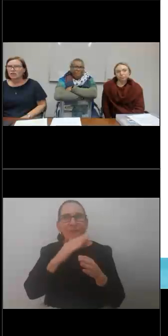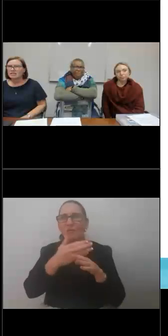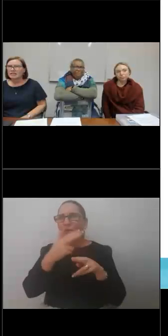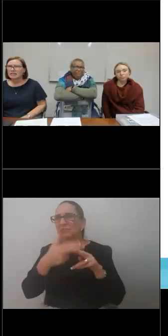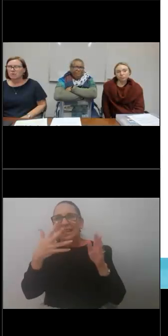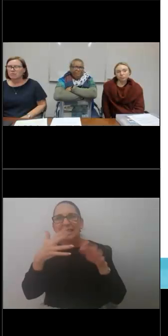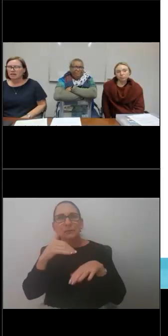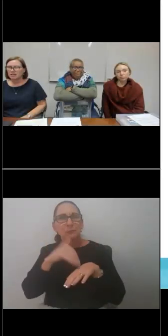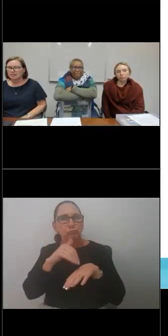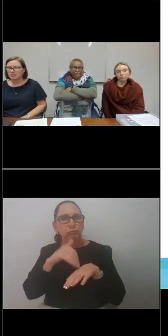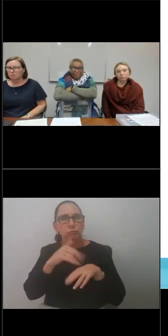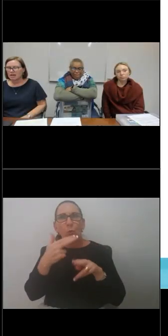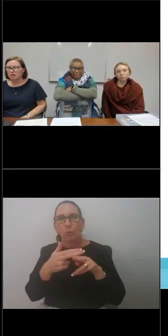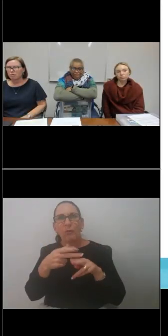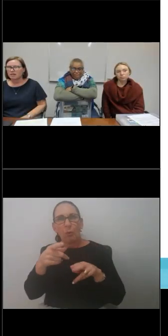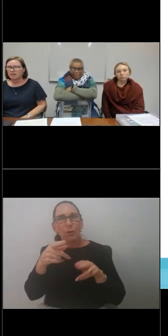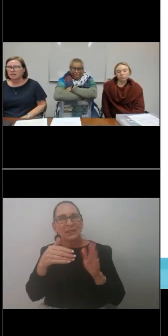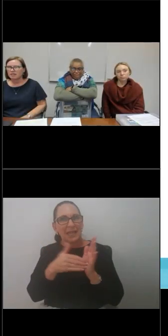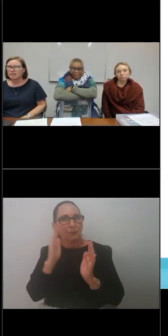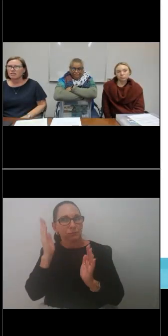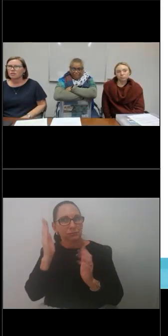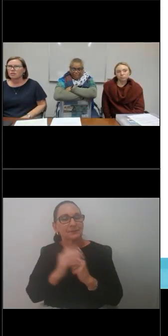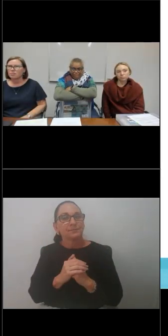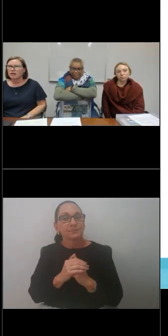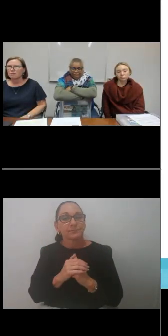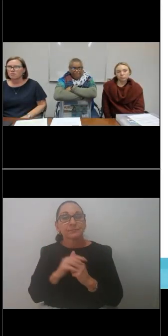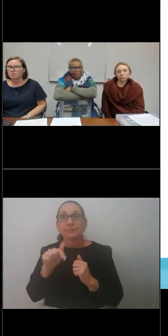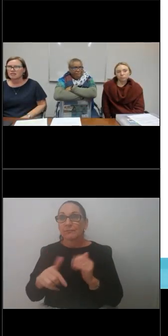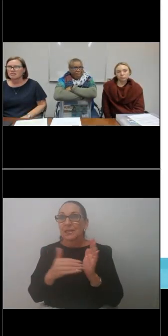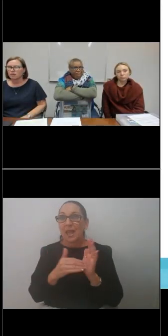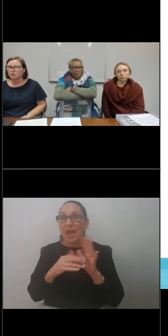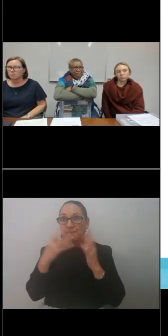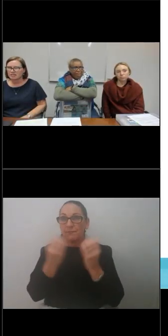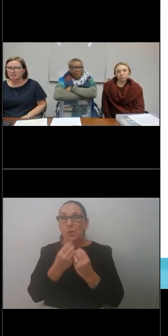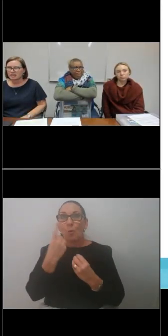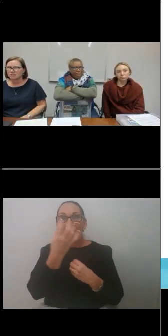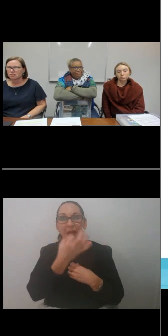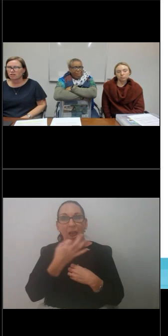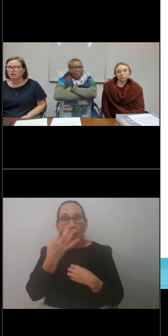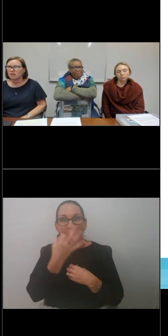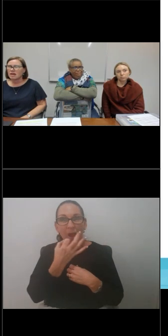today's webinar is a 1-hour webinar it'll include about 40 minutes of presentation time there'll